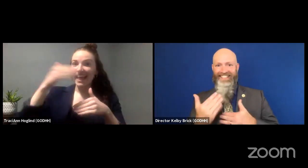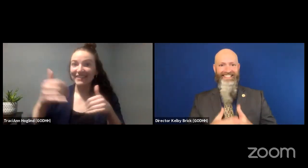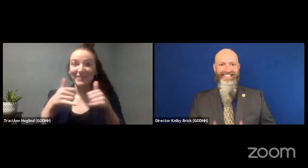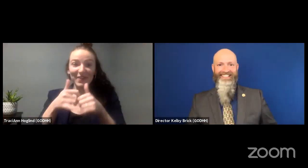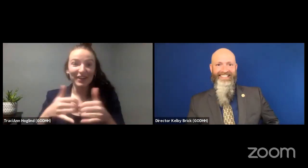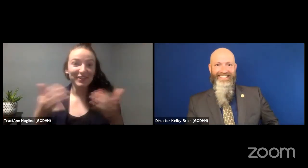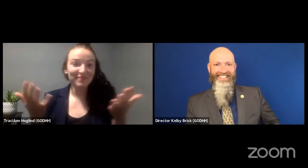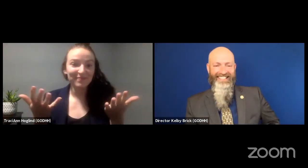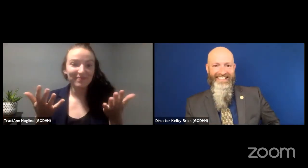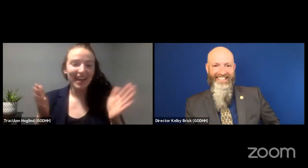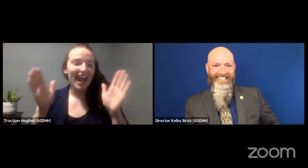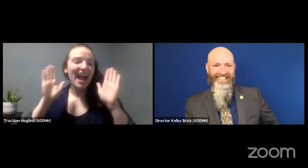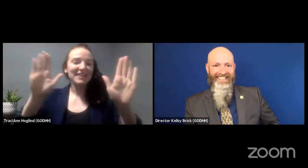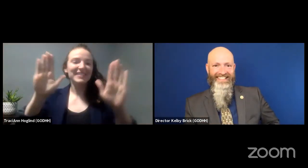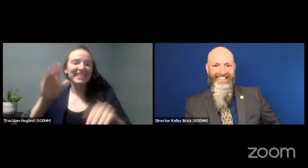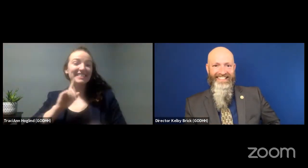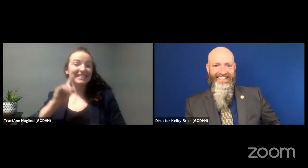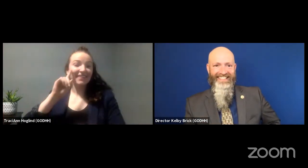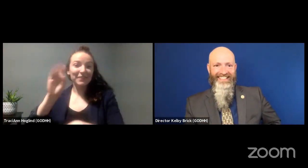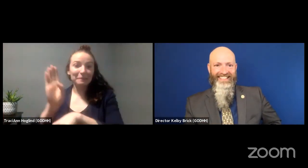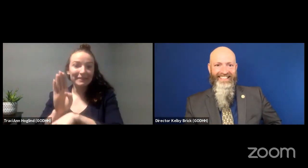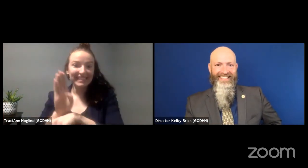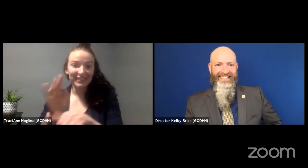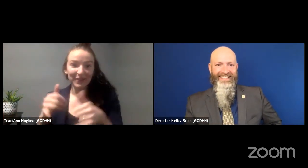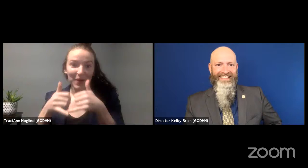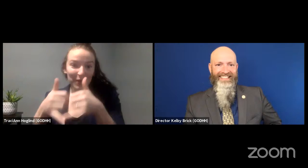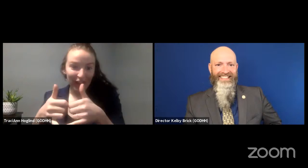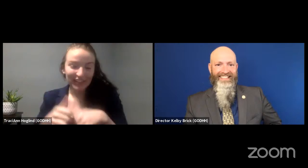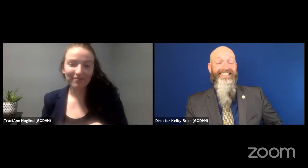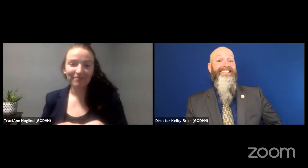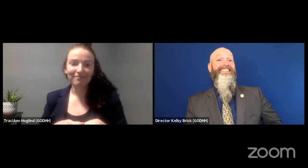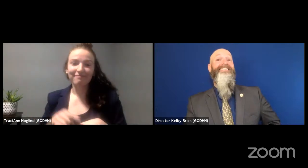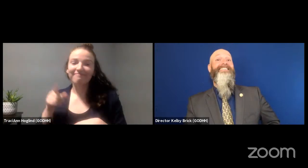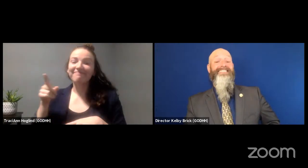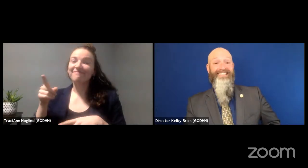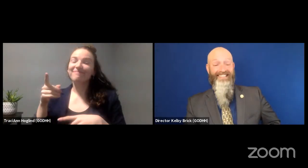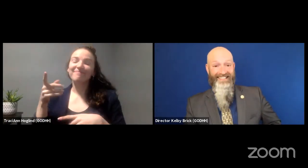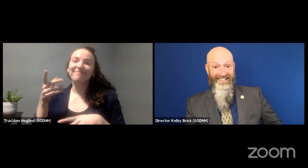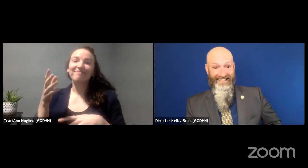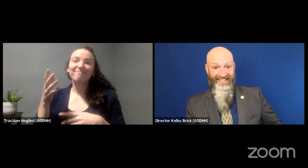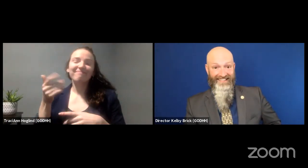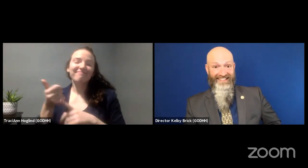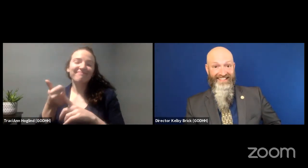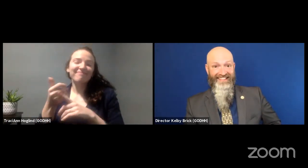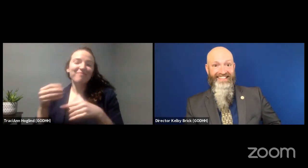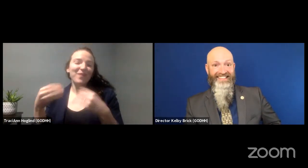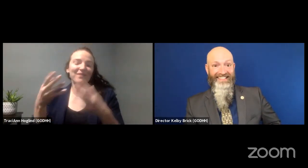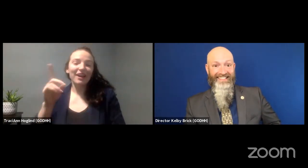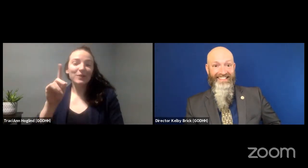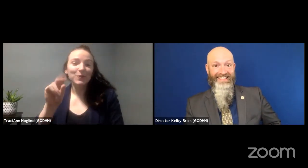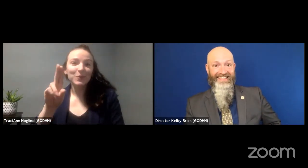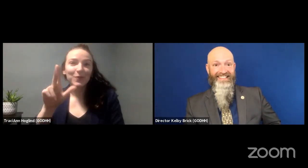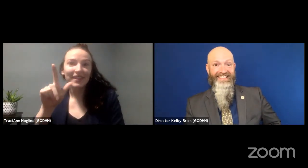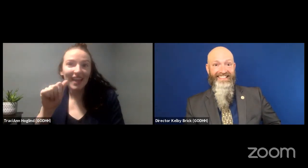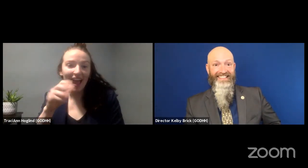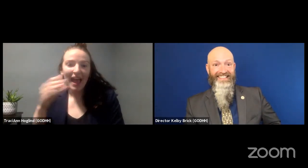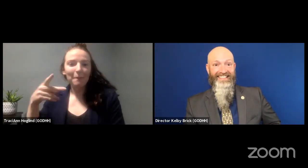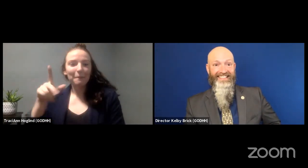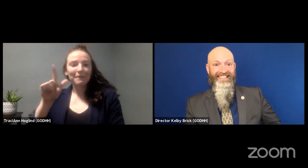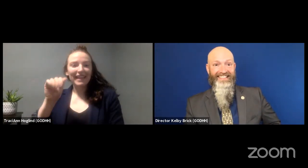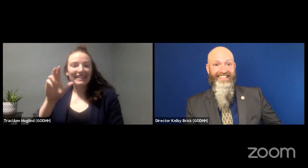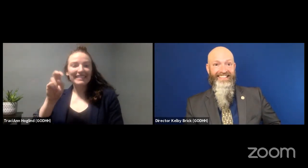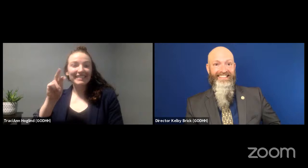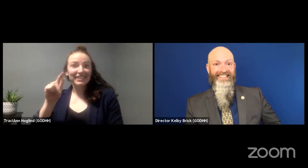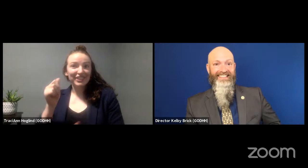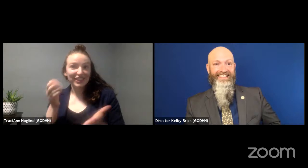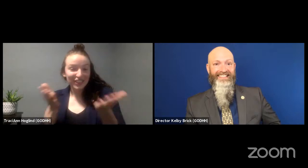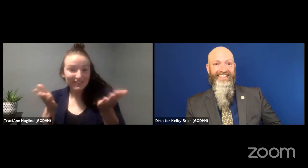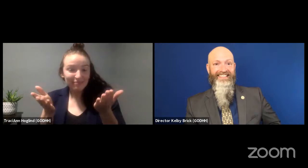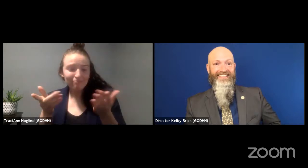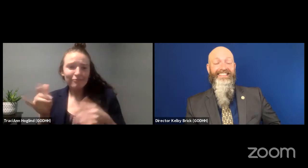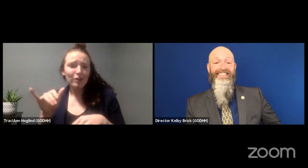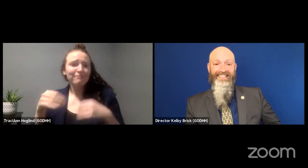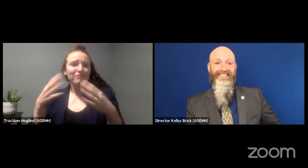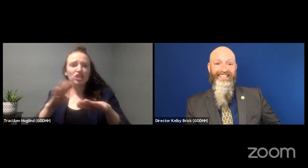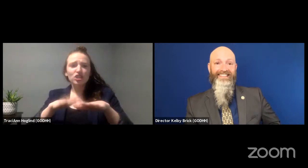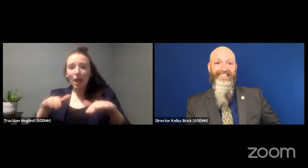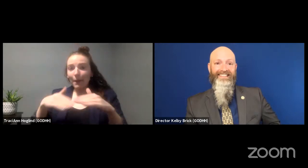Our next awardee is an outstanding Deaf‑owned business. They provide doula